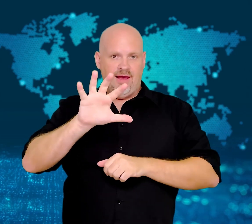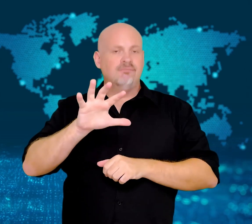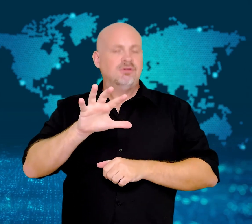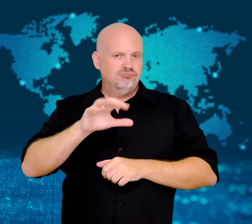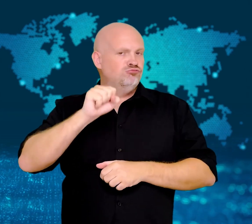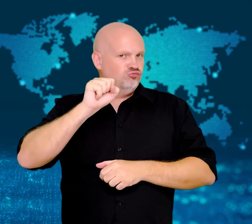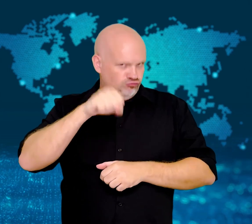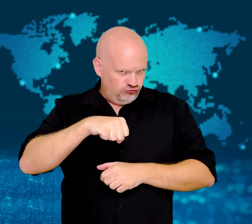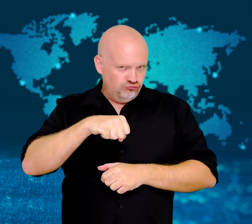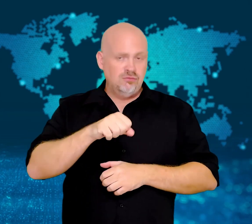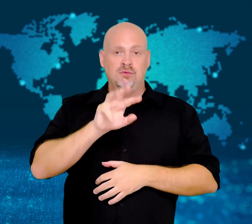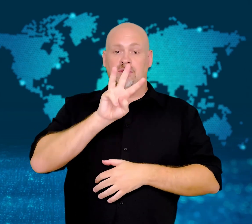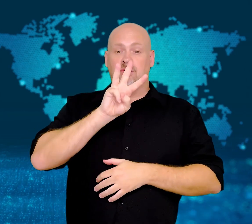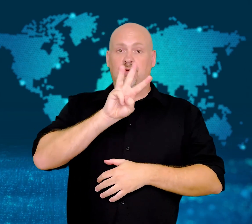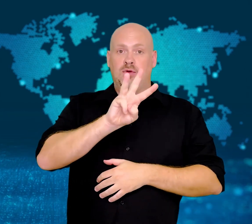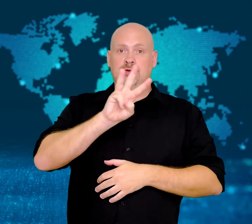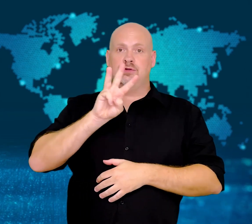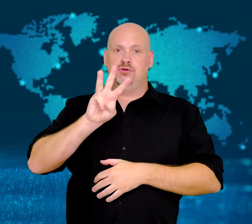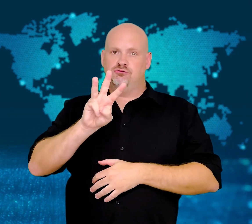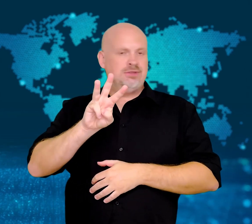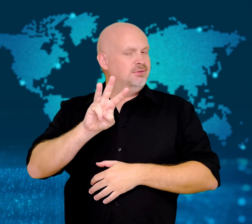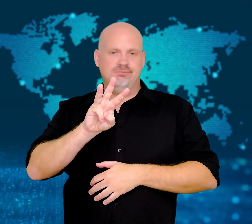and 12 abstained.